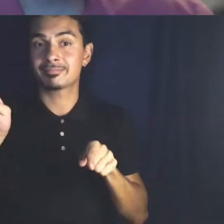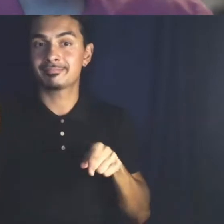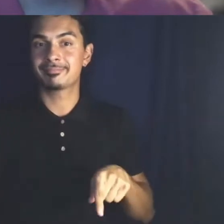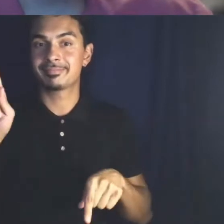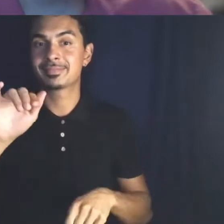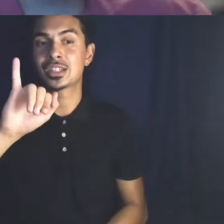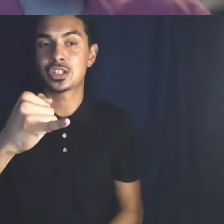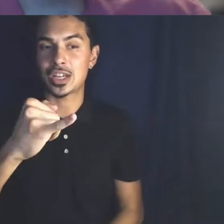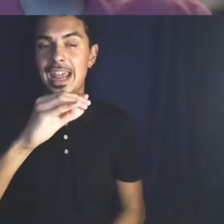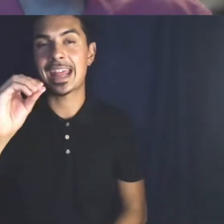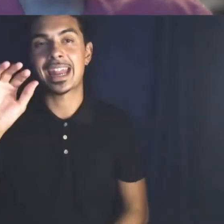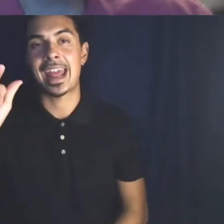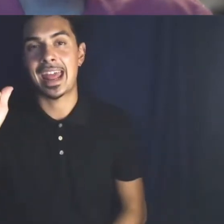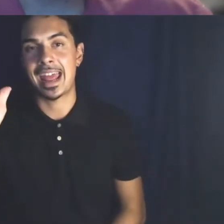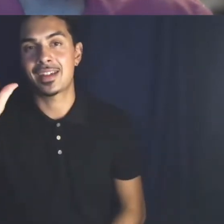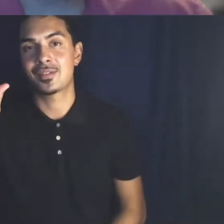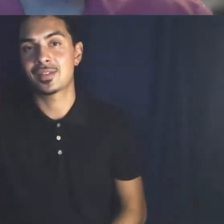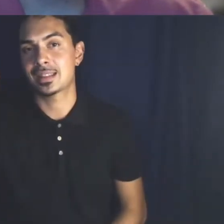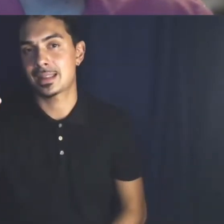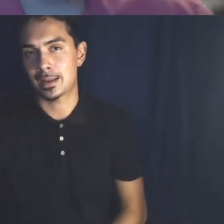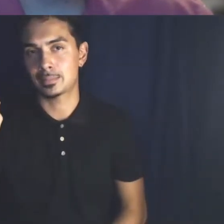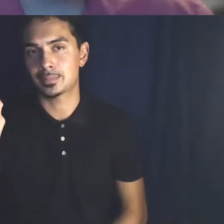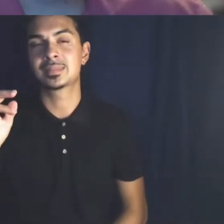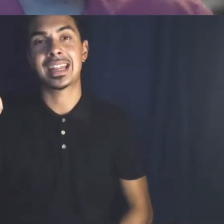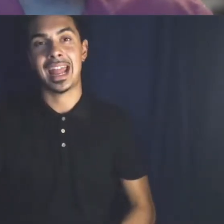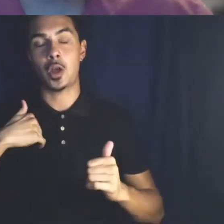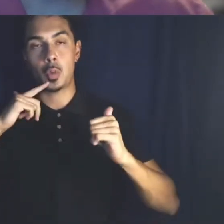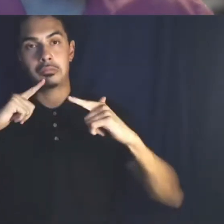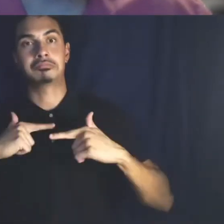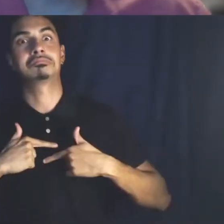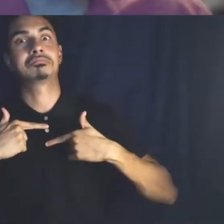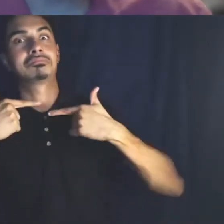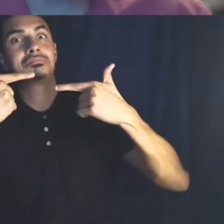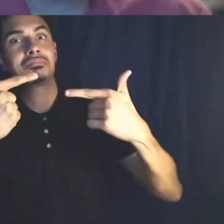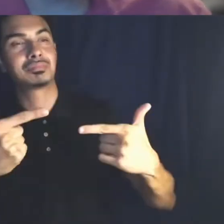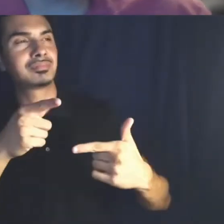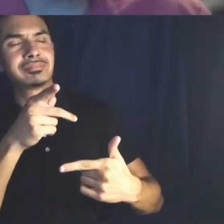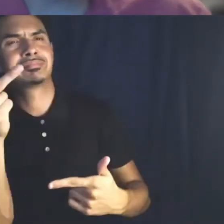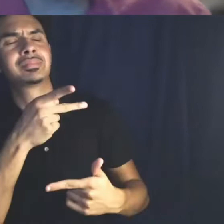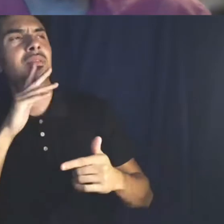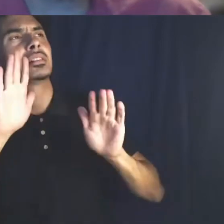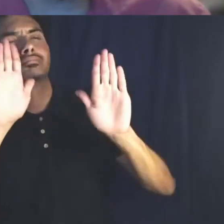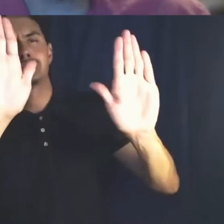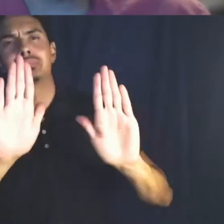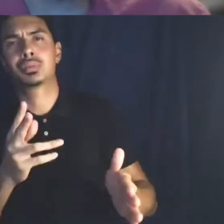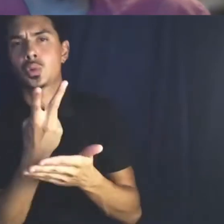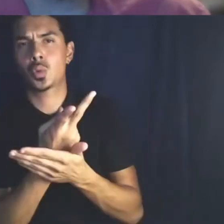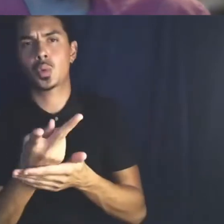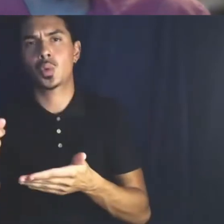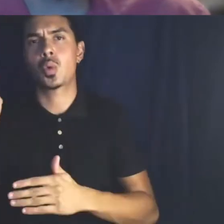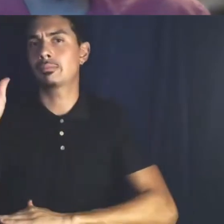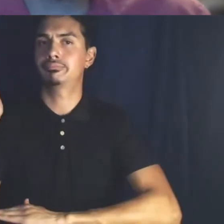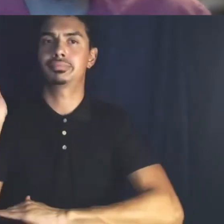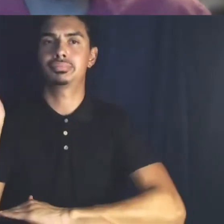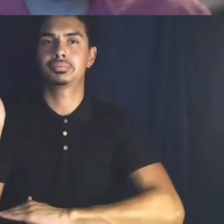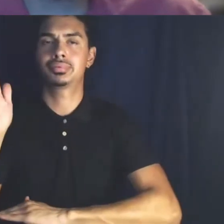I am gonna turn things over to them. They did a fantastic job two weeks ago, and this will be kind of a continuation